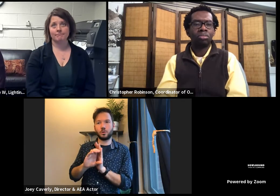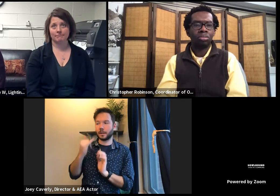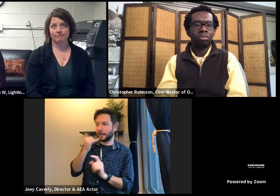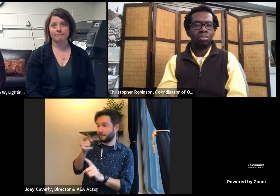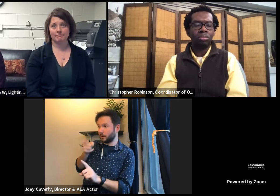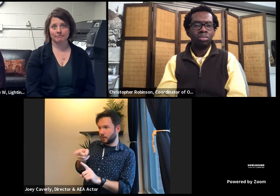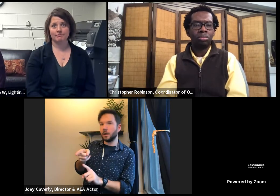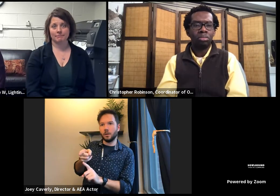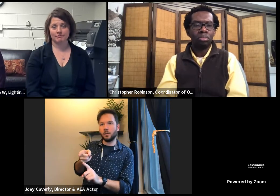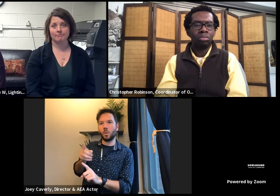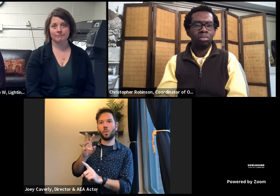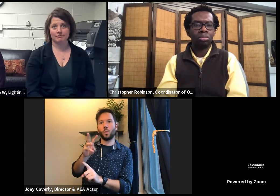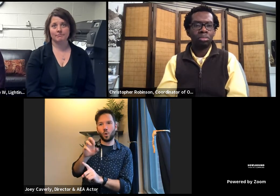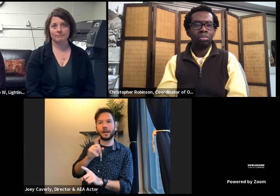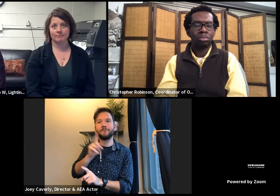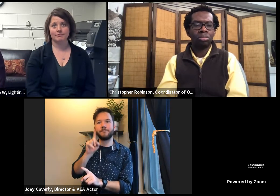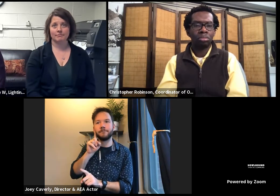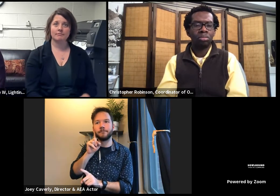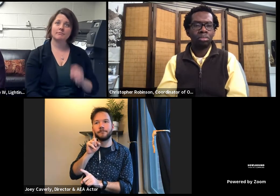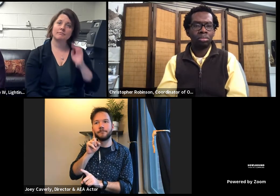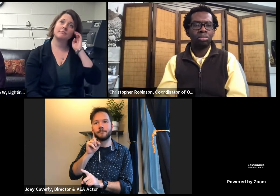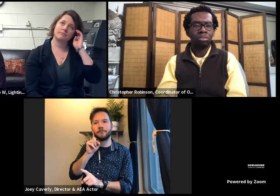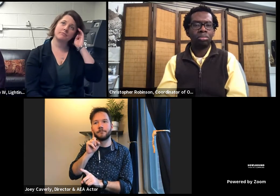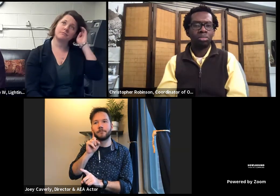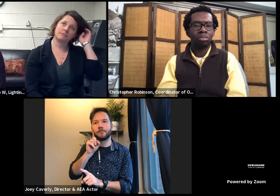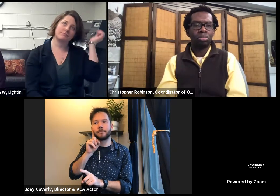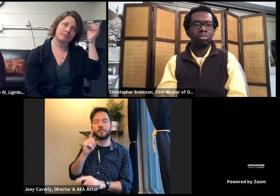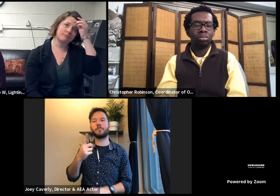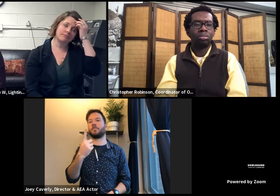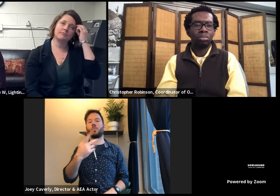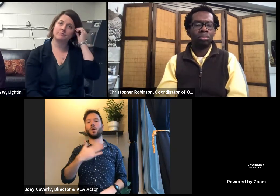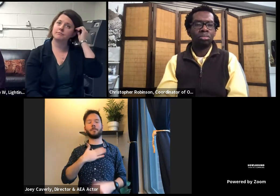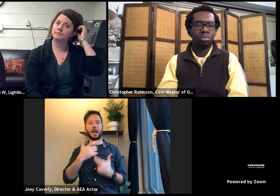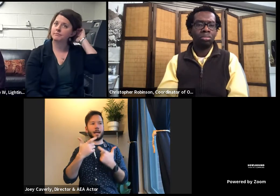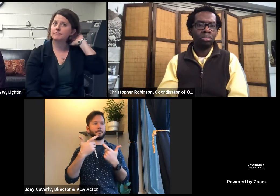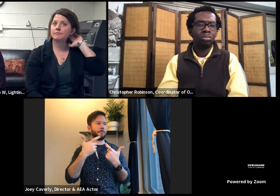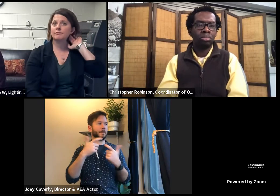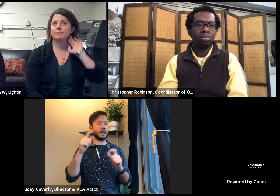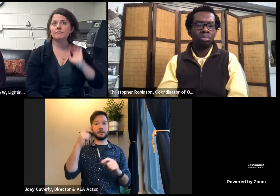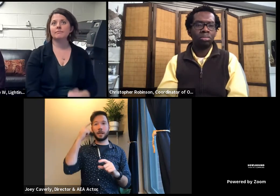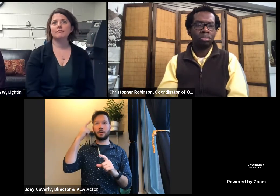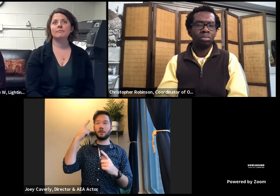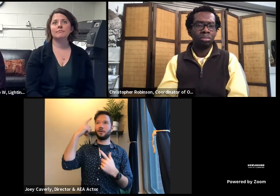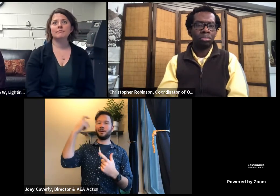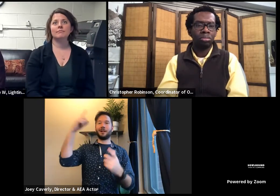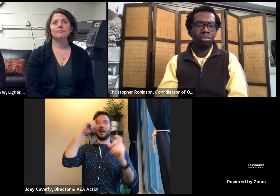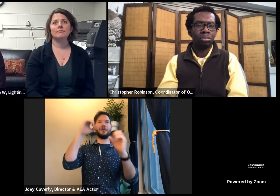And you might be surprised to find that much more depth is being brought to this character.